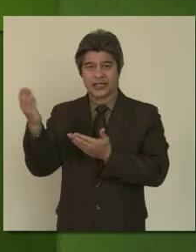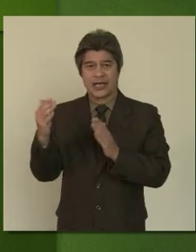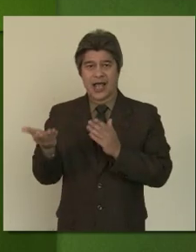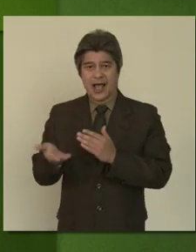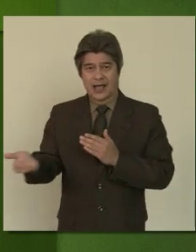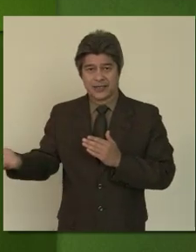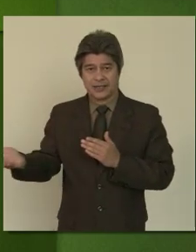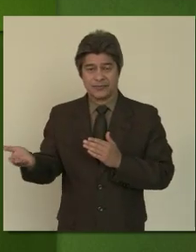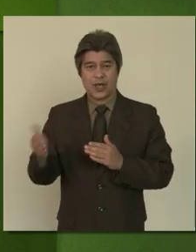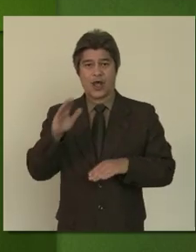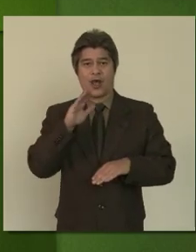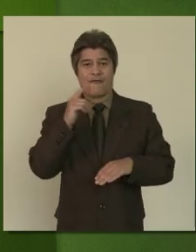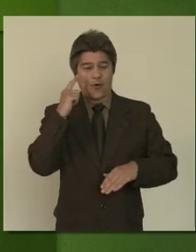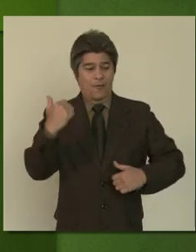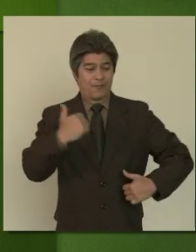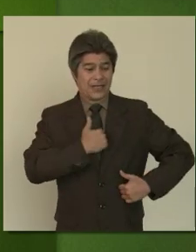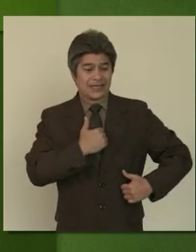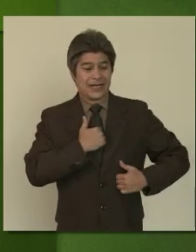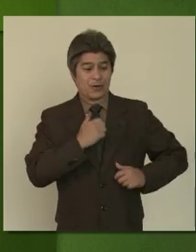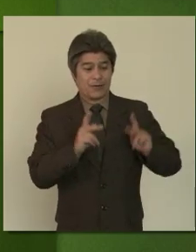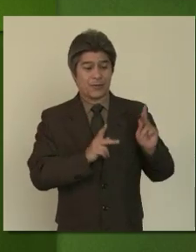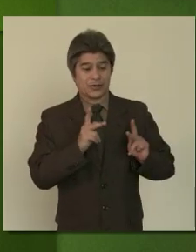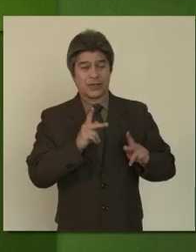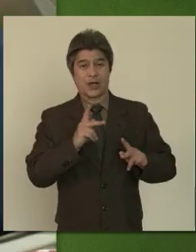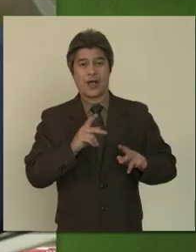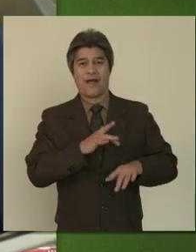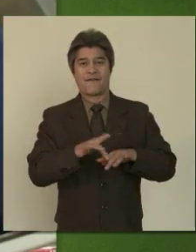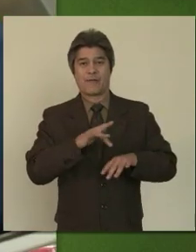are available on Ready.gov